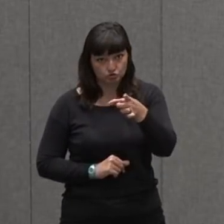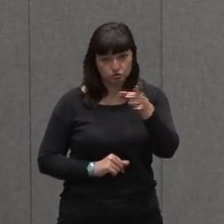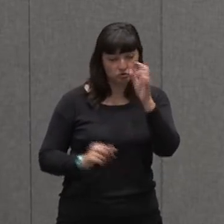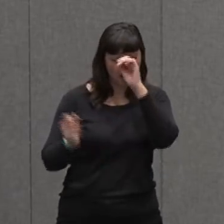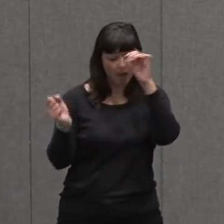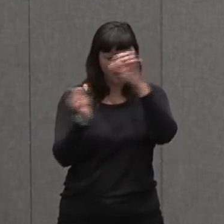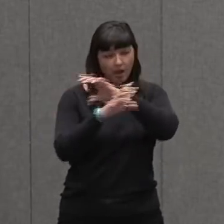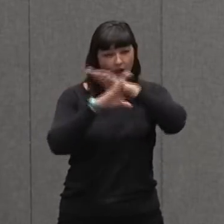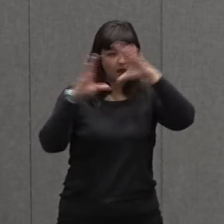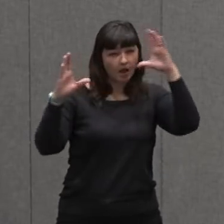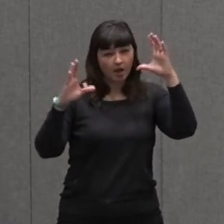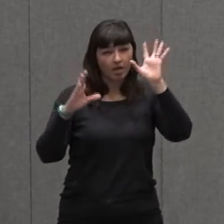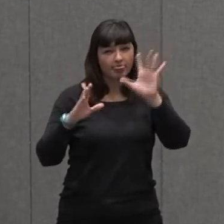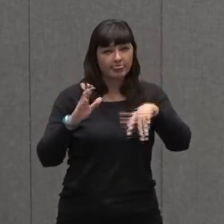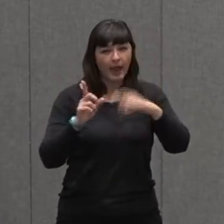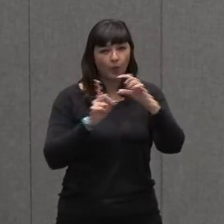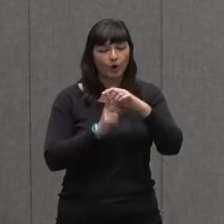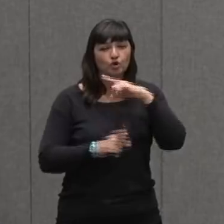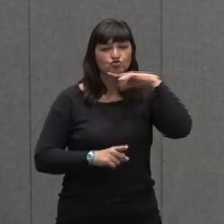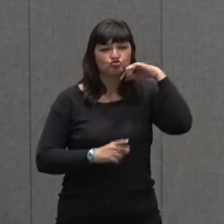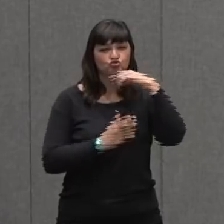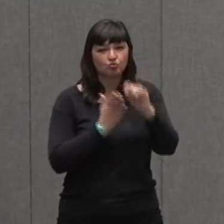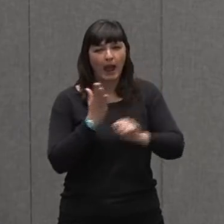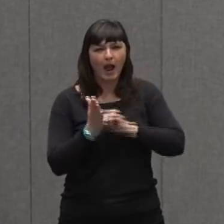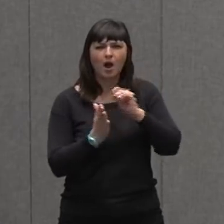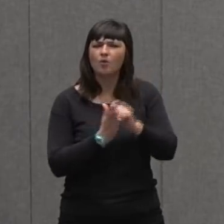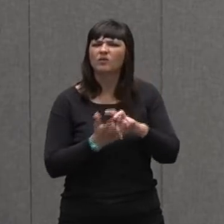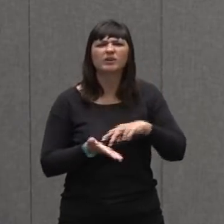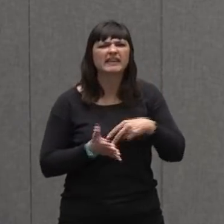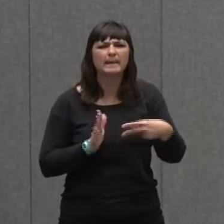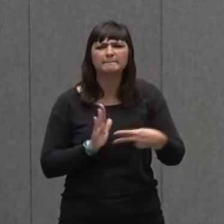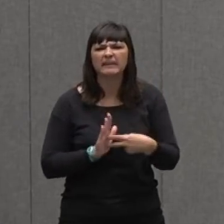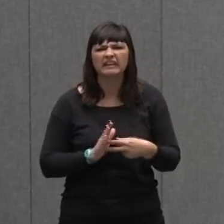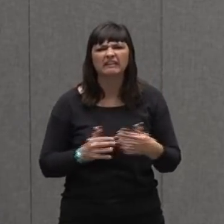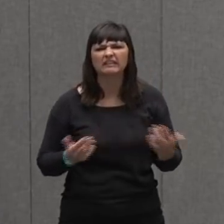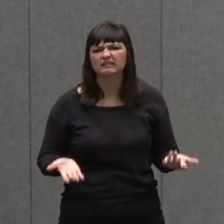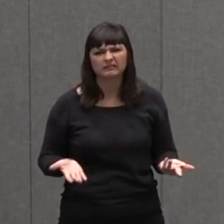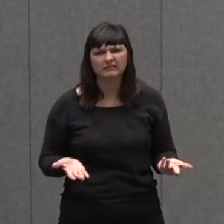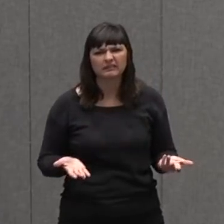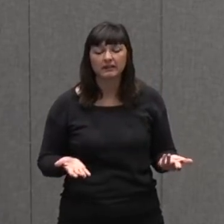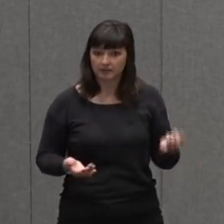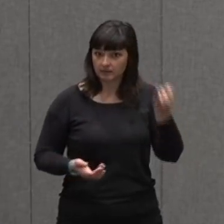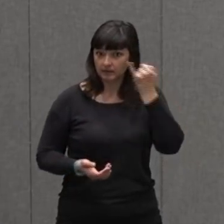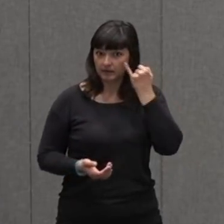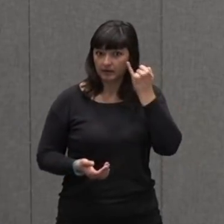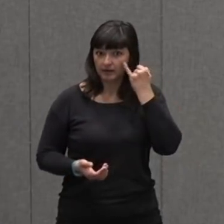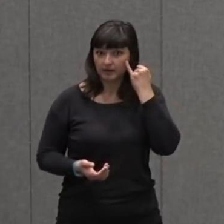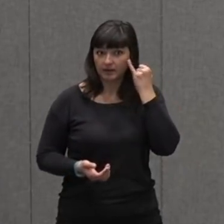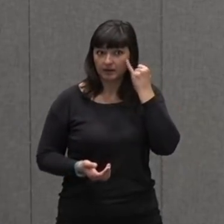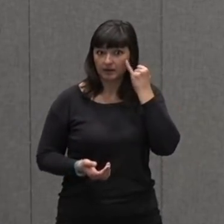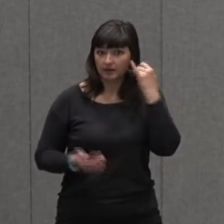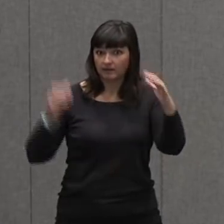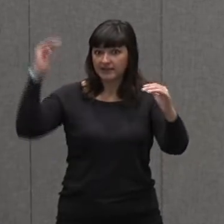If there's another grown-up or another student in the room with you tell 'em what you think. What does the word drought mean?